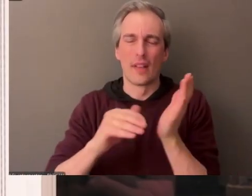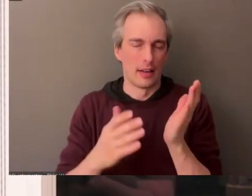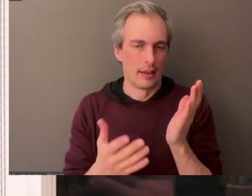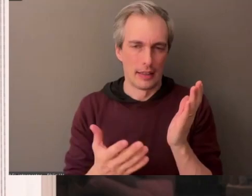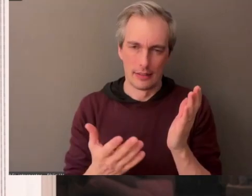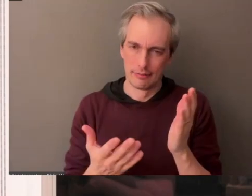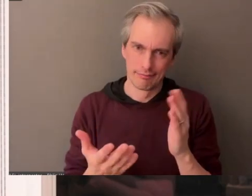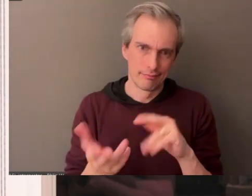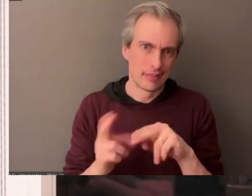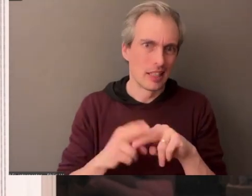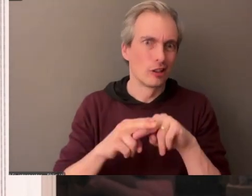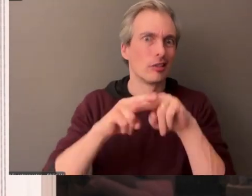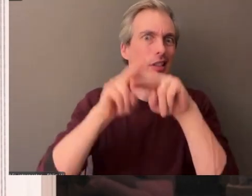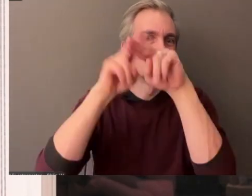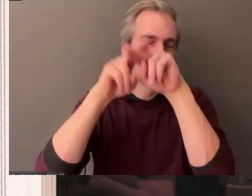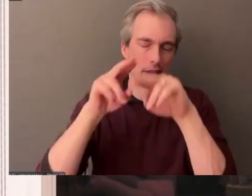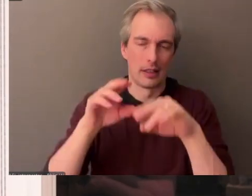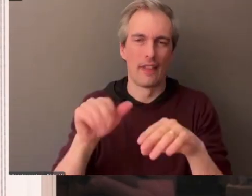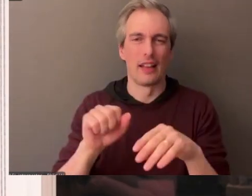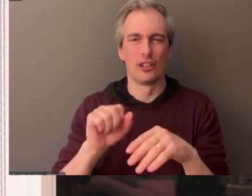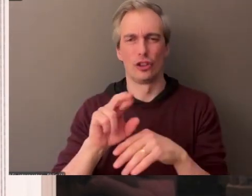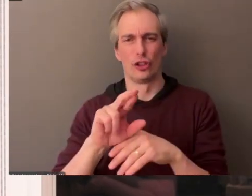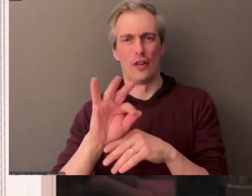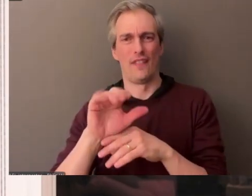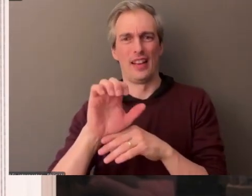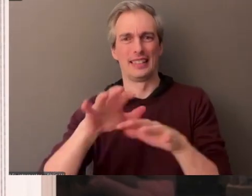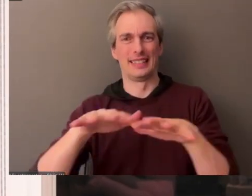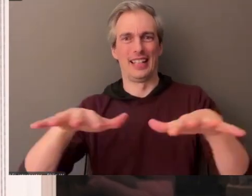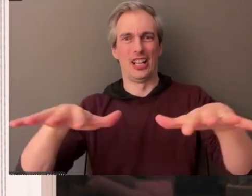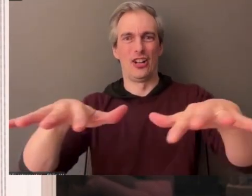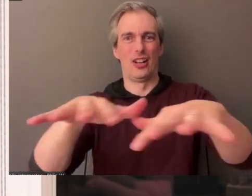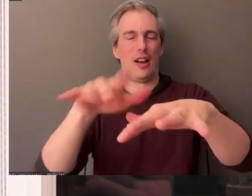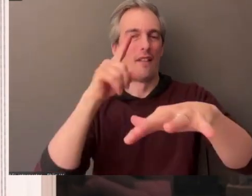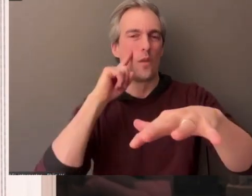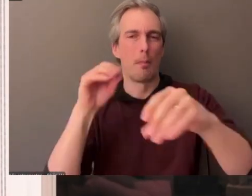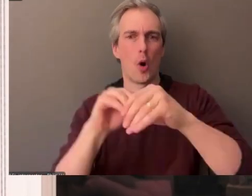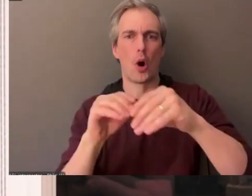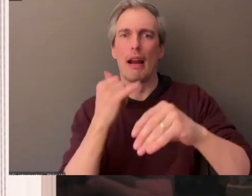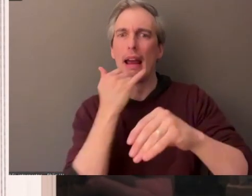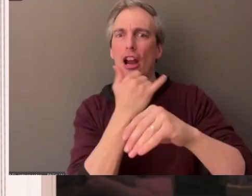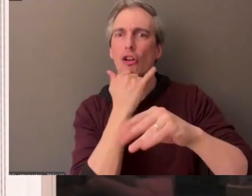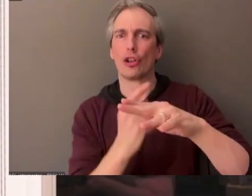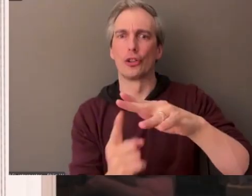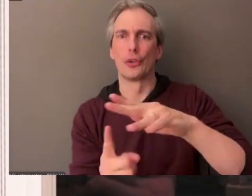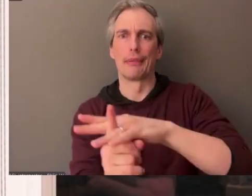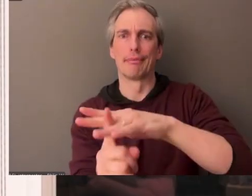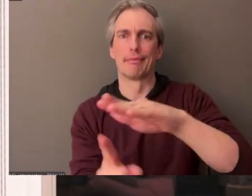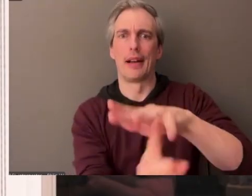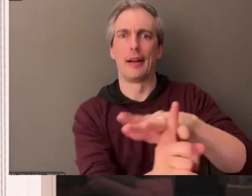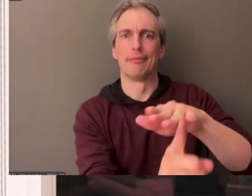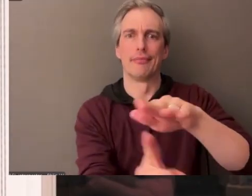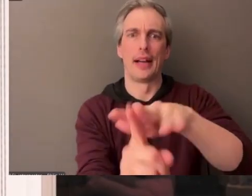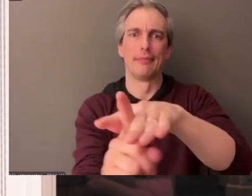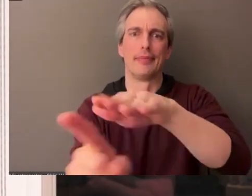Like, that's what a design system really does for you. Is it should make things faster, cheaper, less error prone.